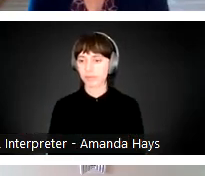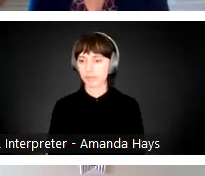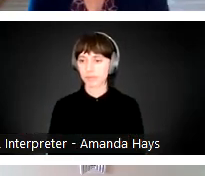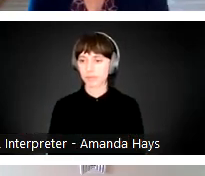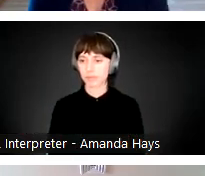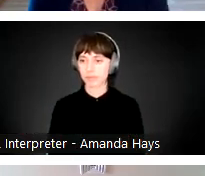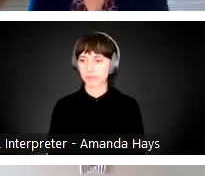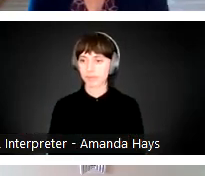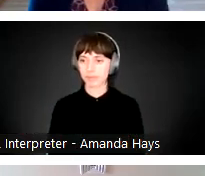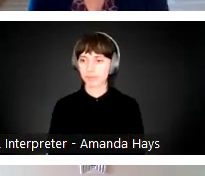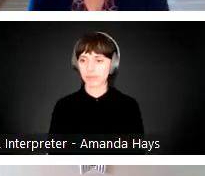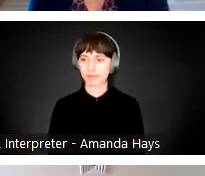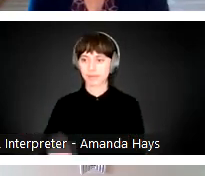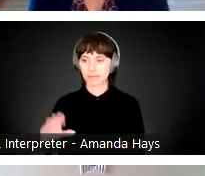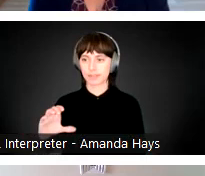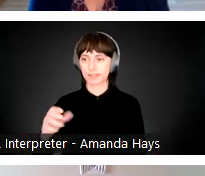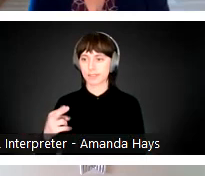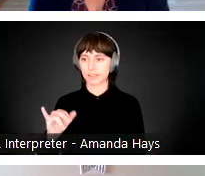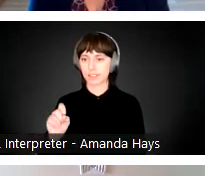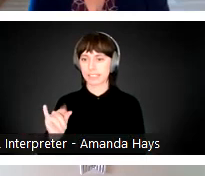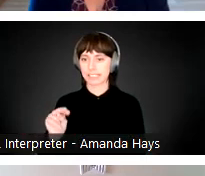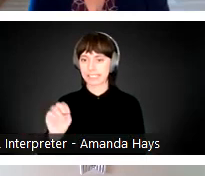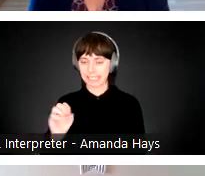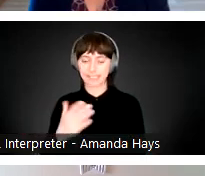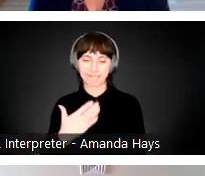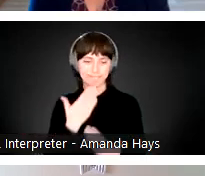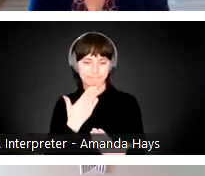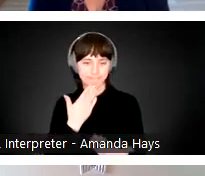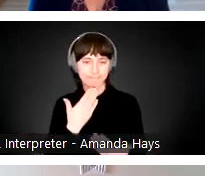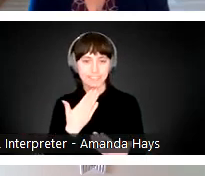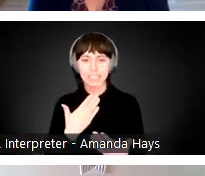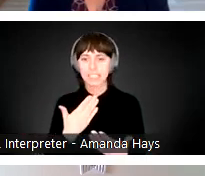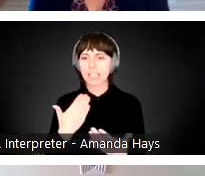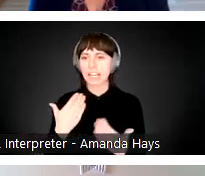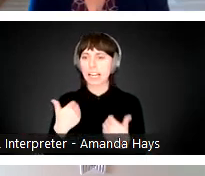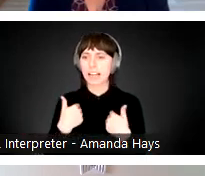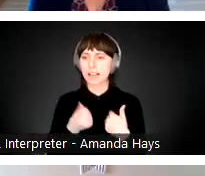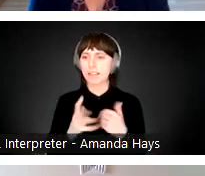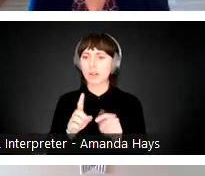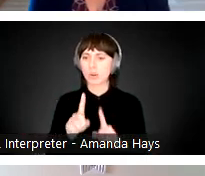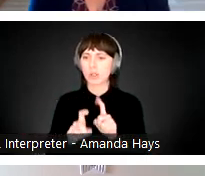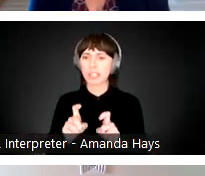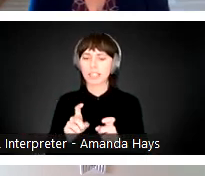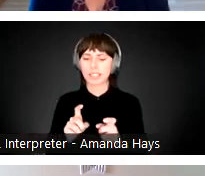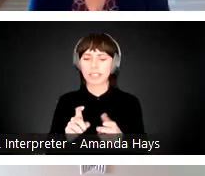Thank you, this is Christine again. We have a few questions that are written in first-person but we've